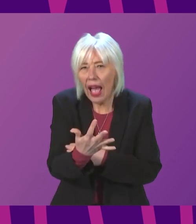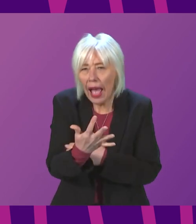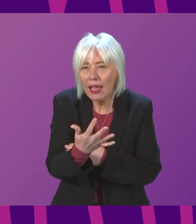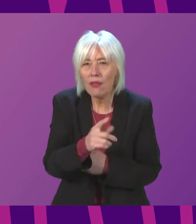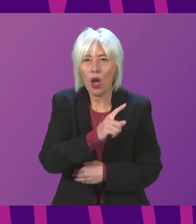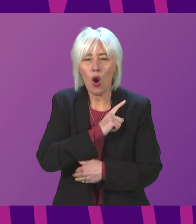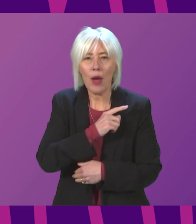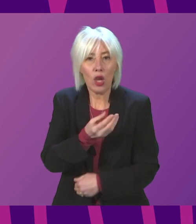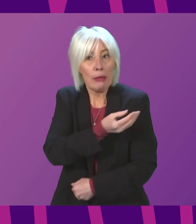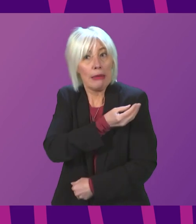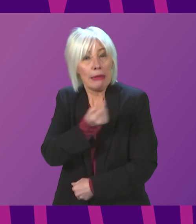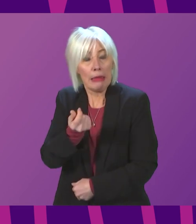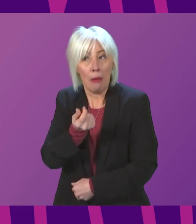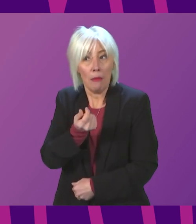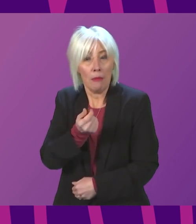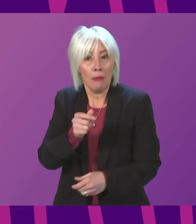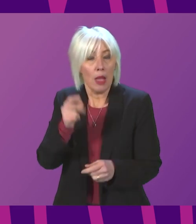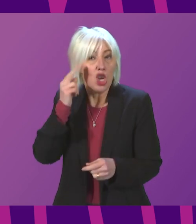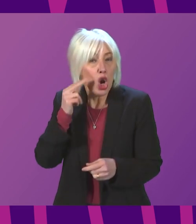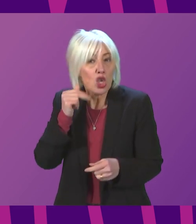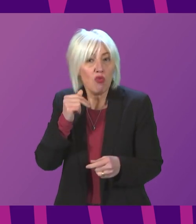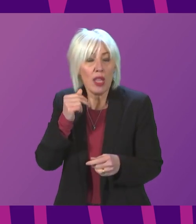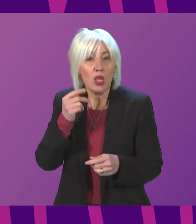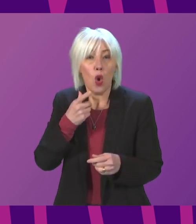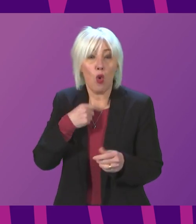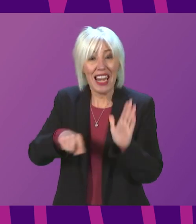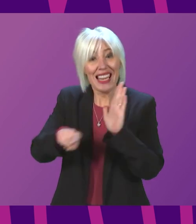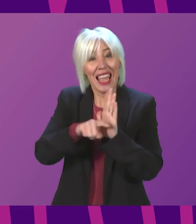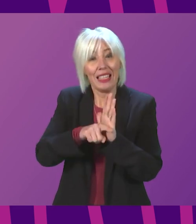be requesting proof of negative PCR tests for attendance?